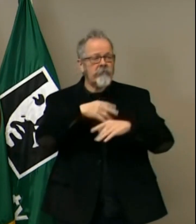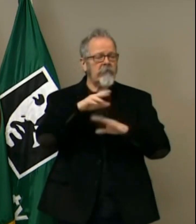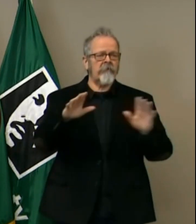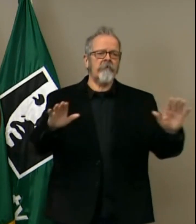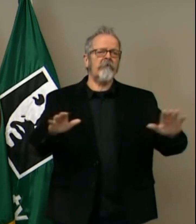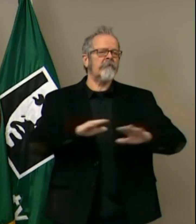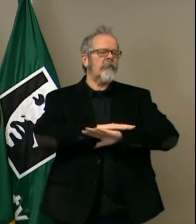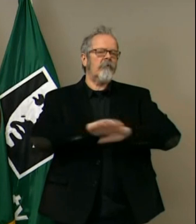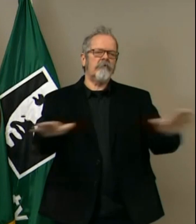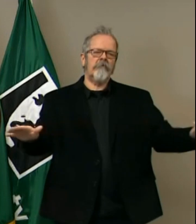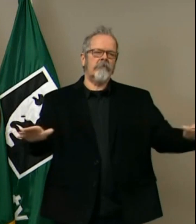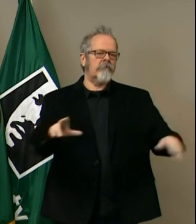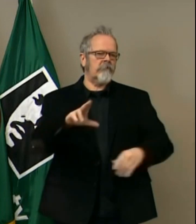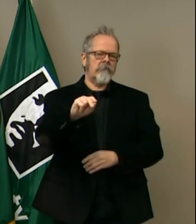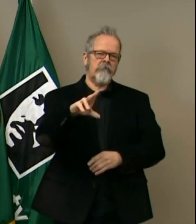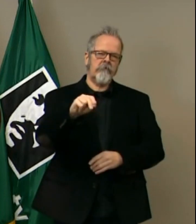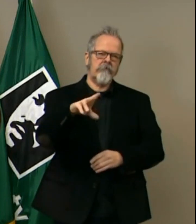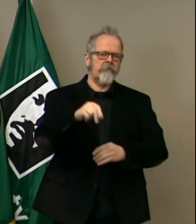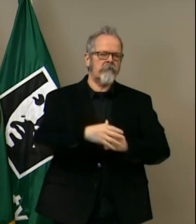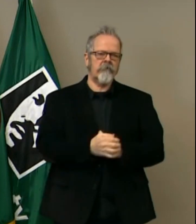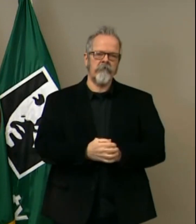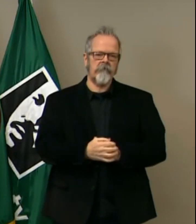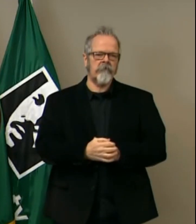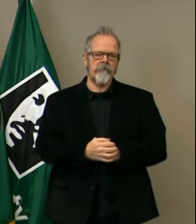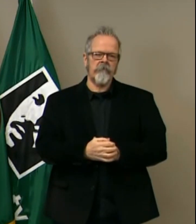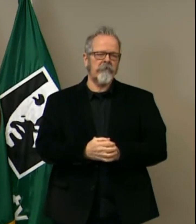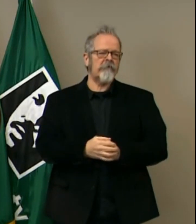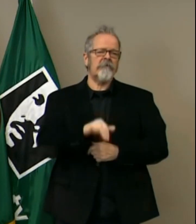prohibited but they will have the ability to have what you might think of